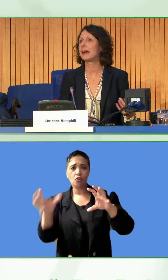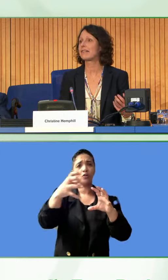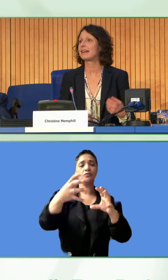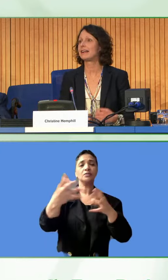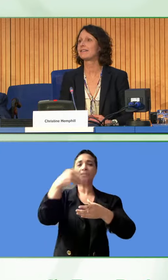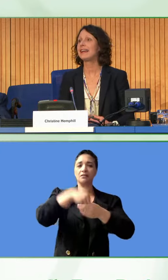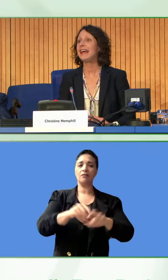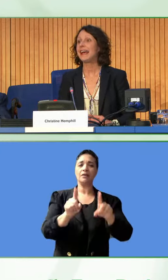backgrounds.